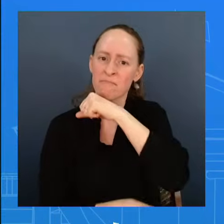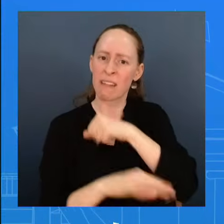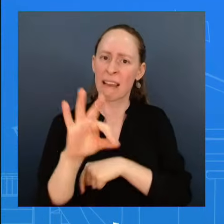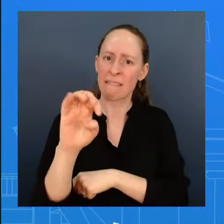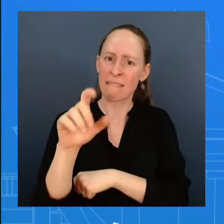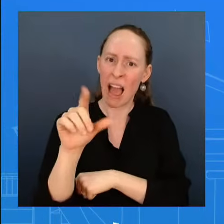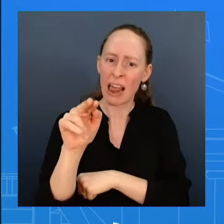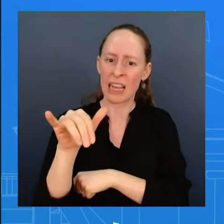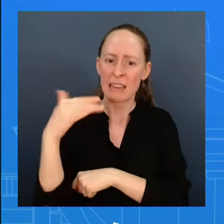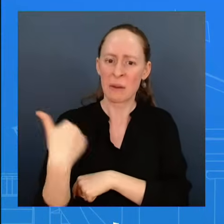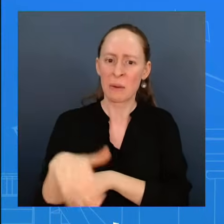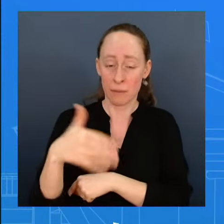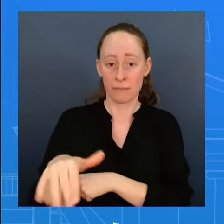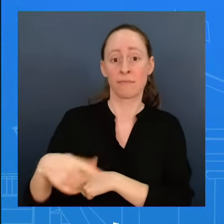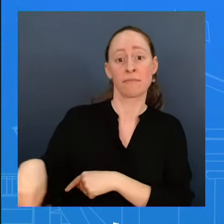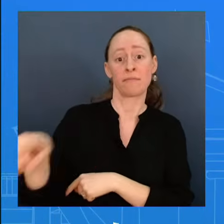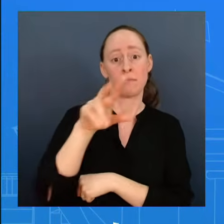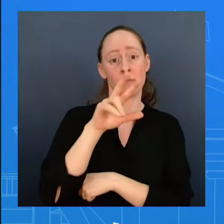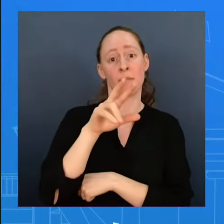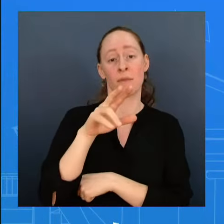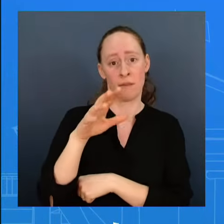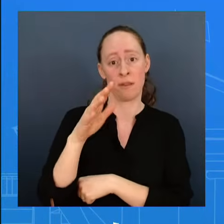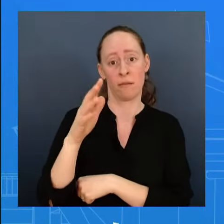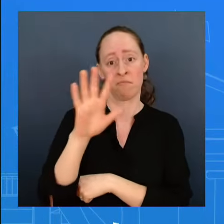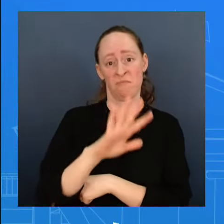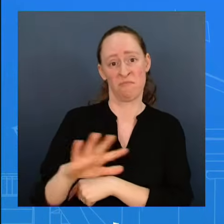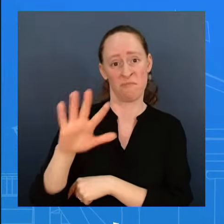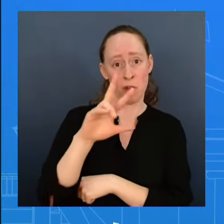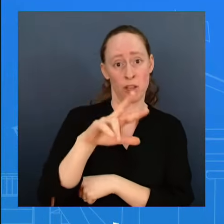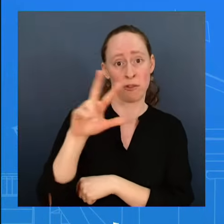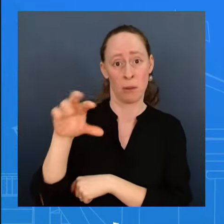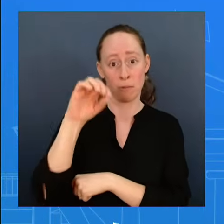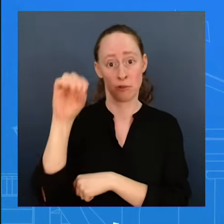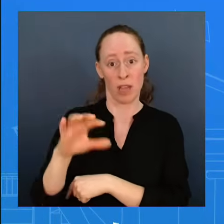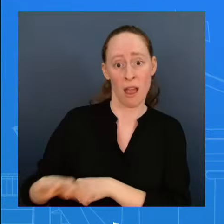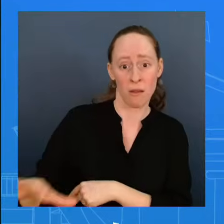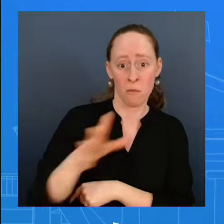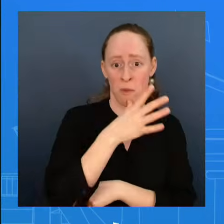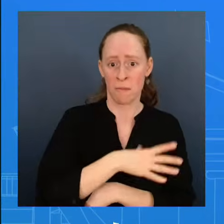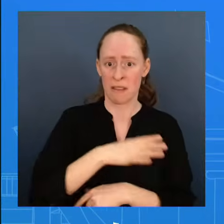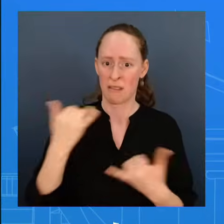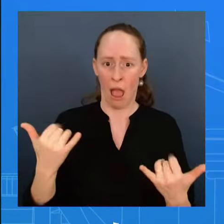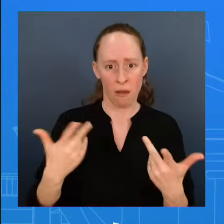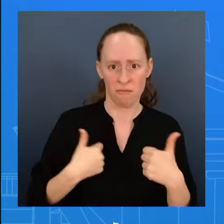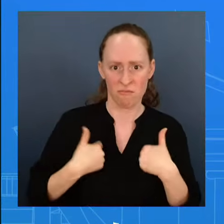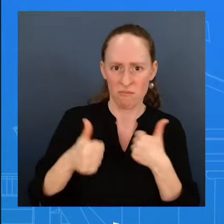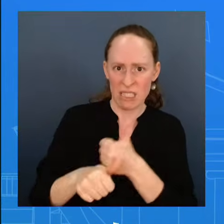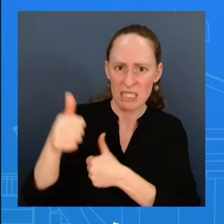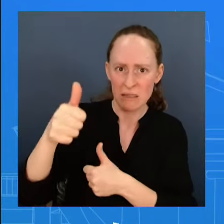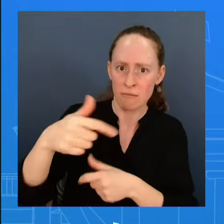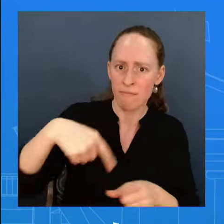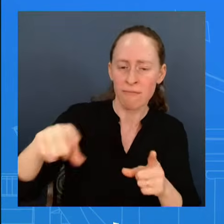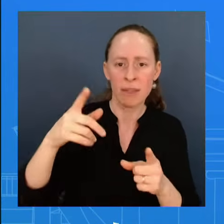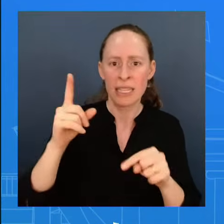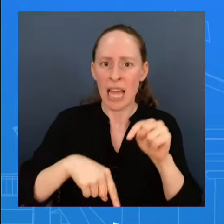Over 380 bills restricting access to abortion care were introduced in states houses just last year.